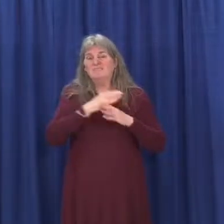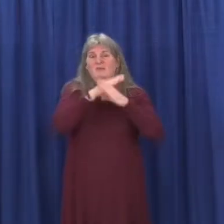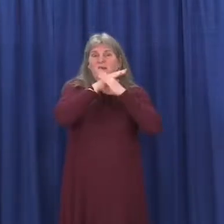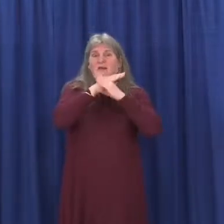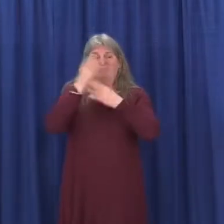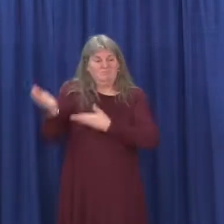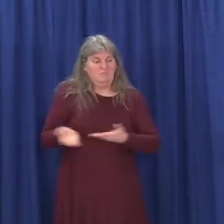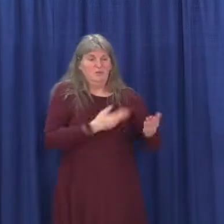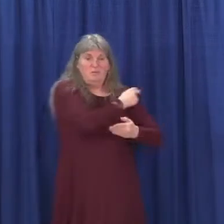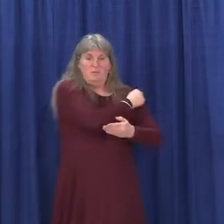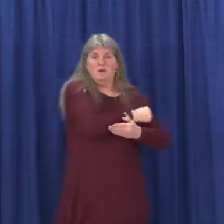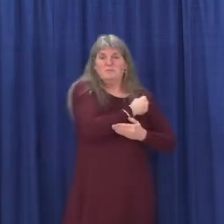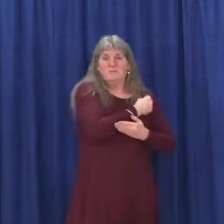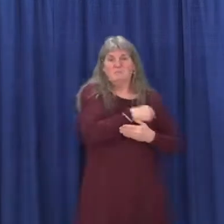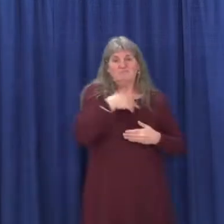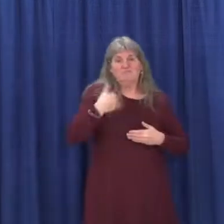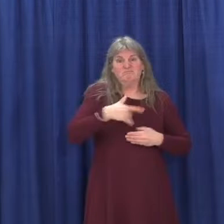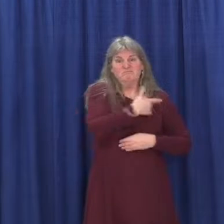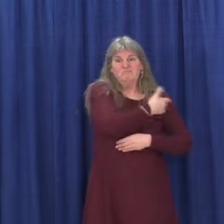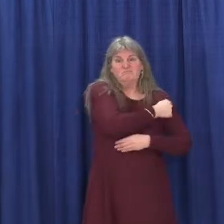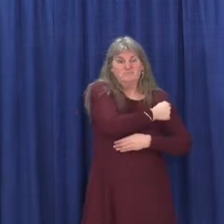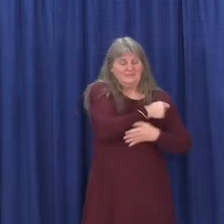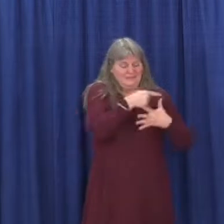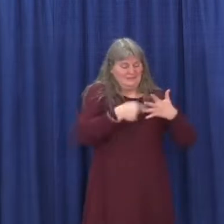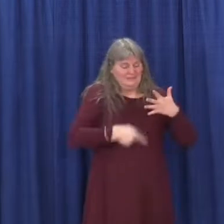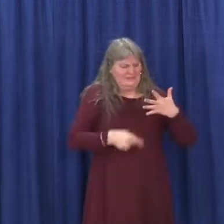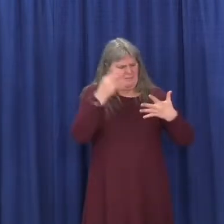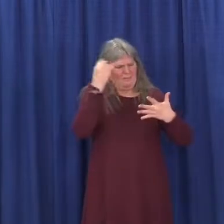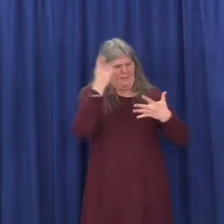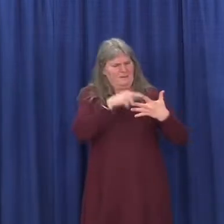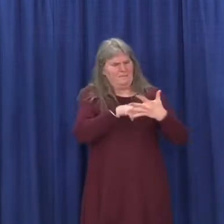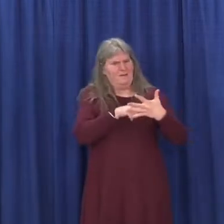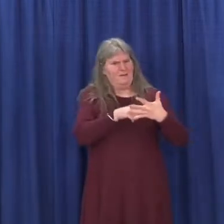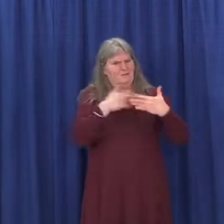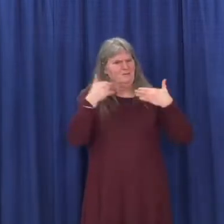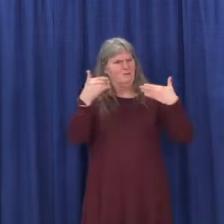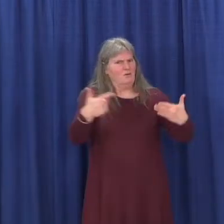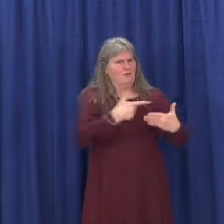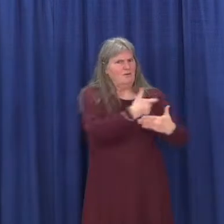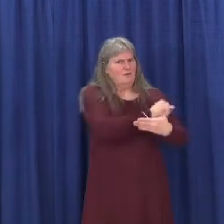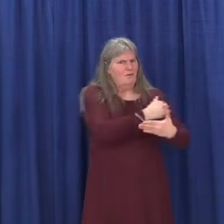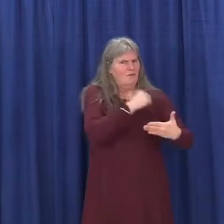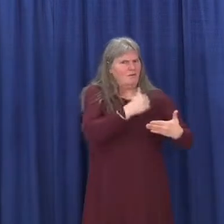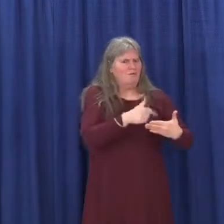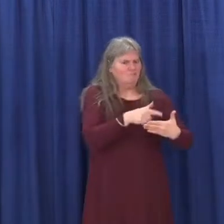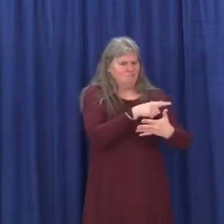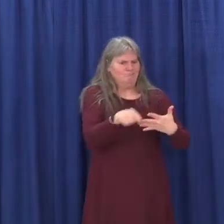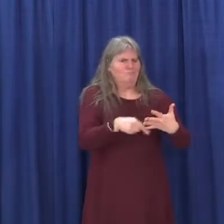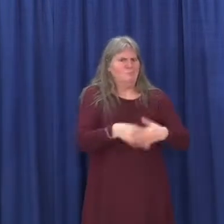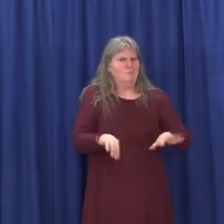And these are all factors to consider in terms of whether you get your booster now.